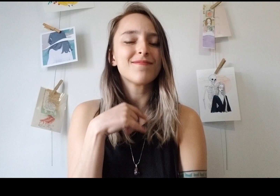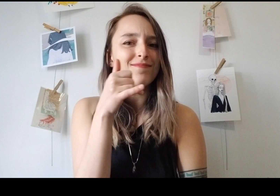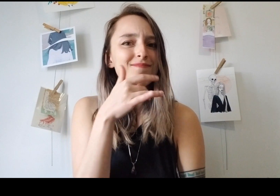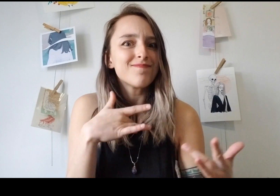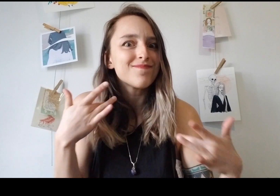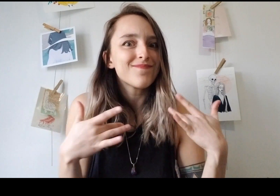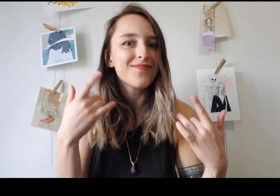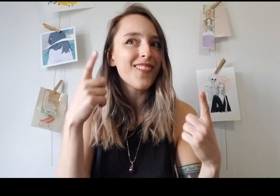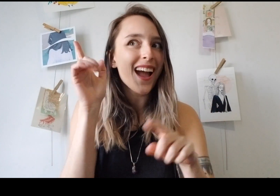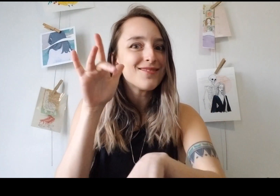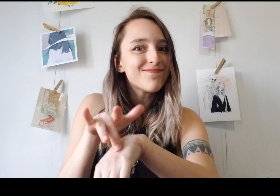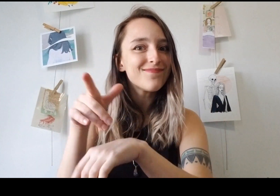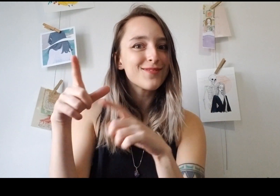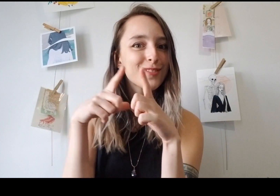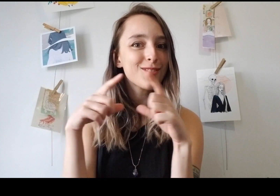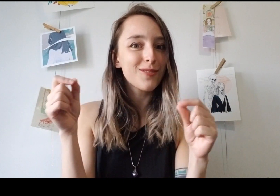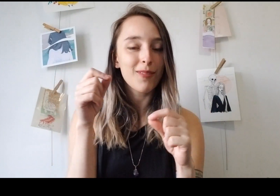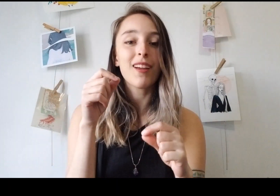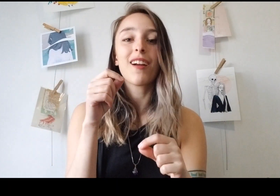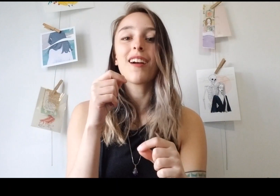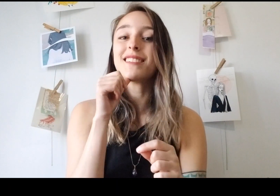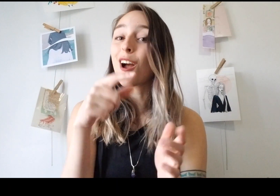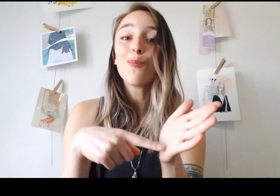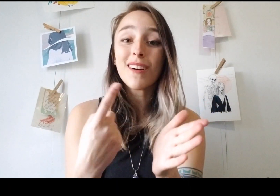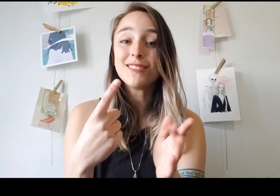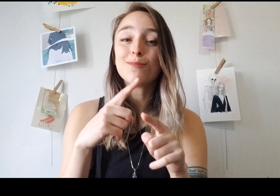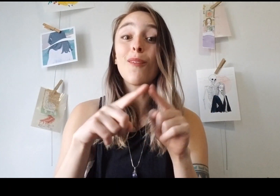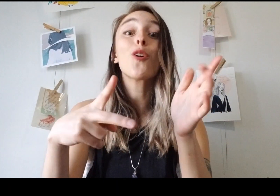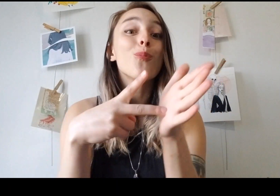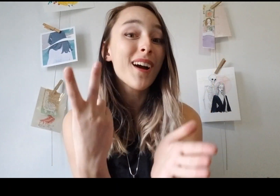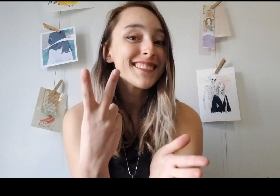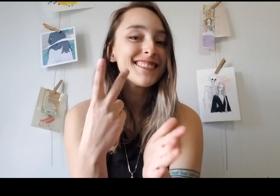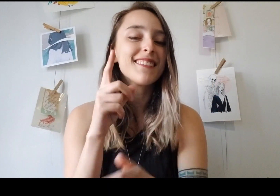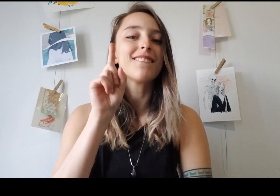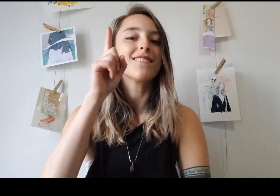I was really excited to finally touch Japan, not once but twice!